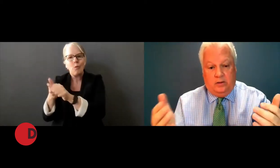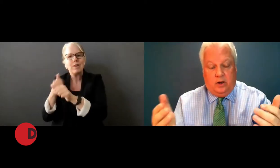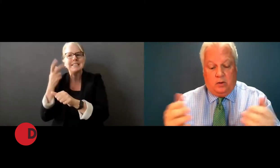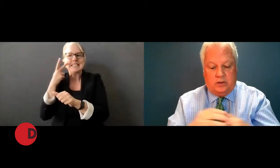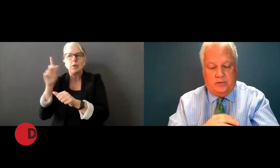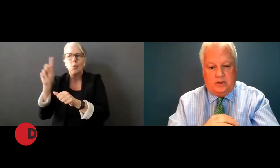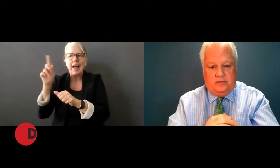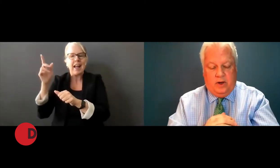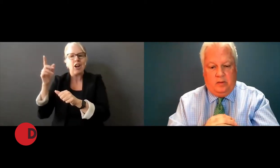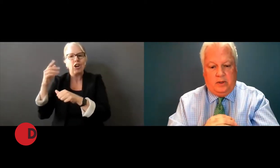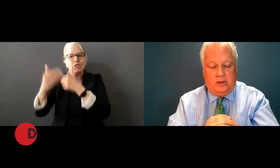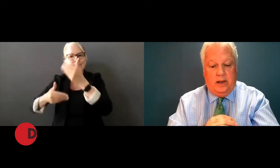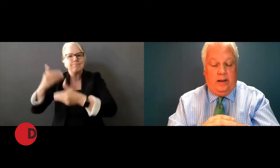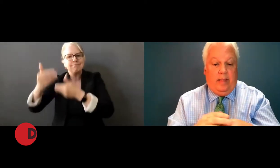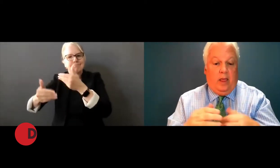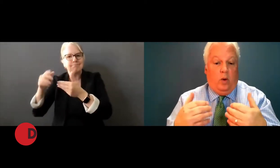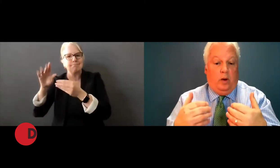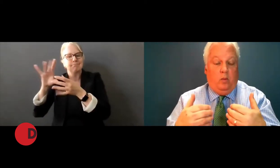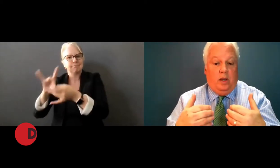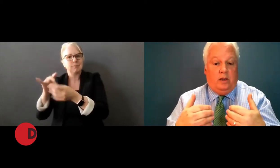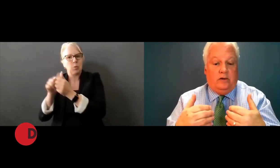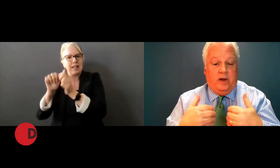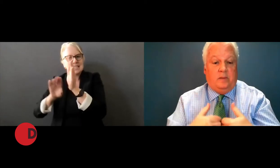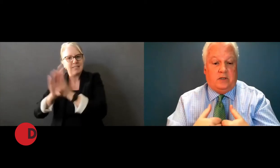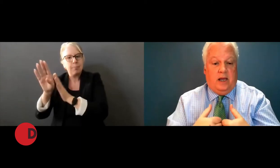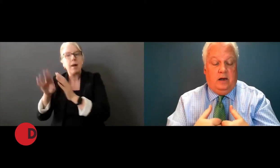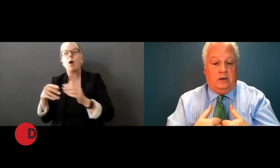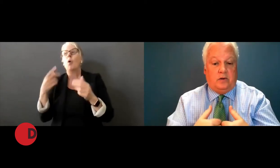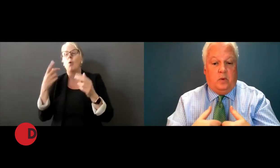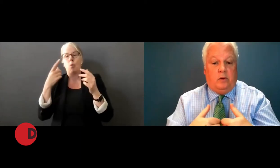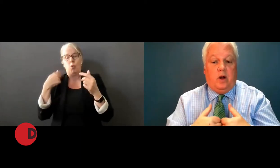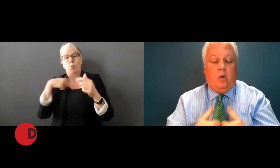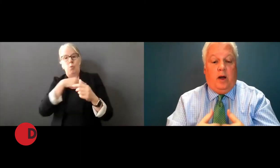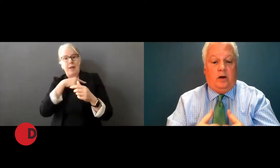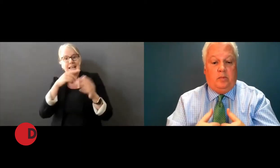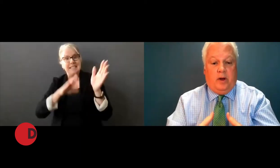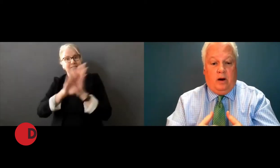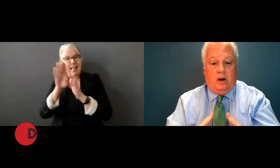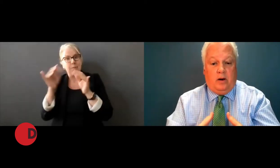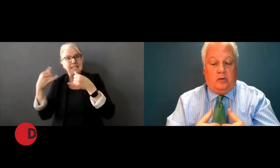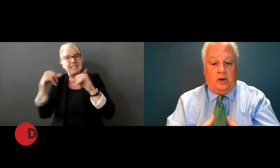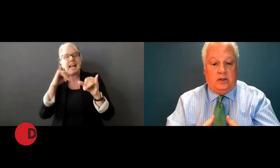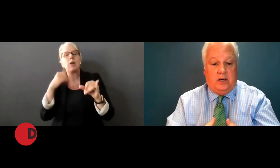you can follow it to see where it is going with development. When we develop standards,